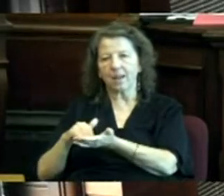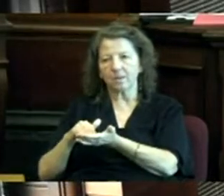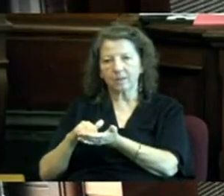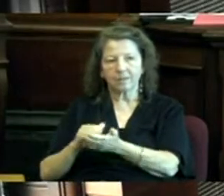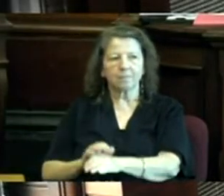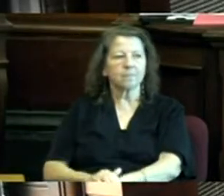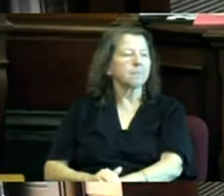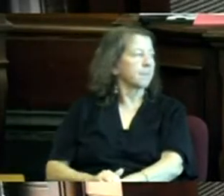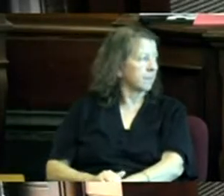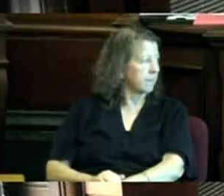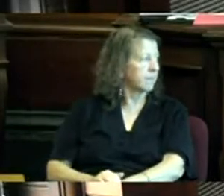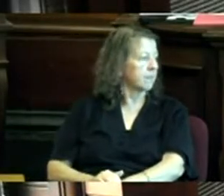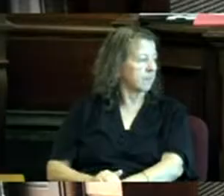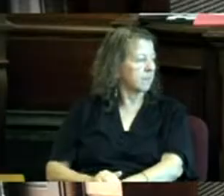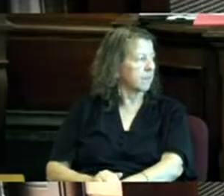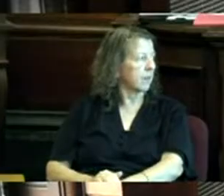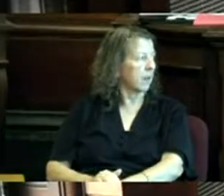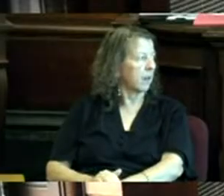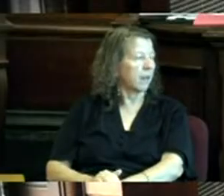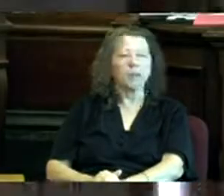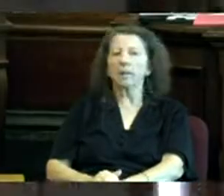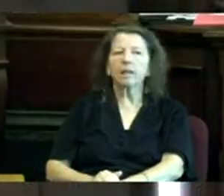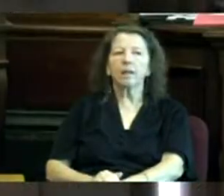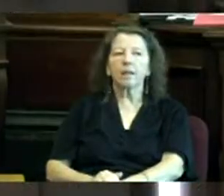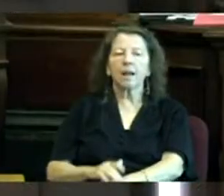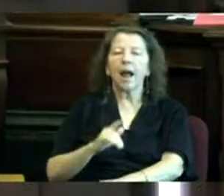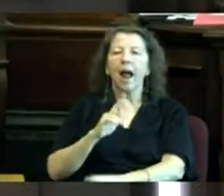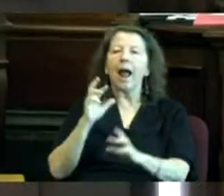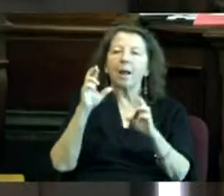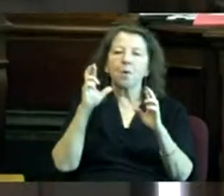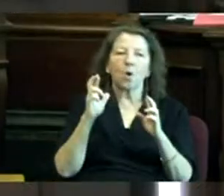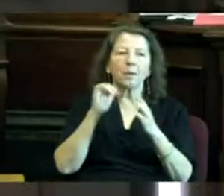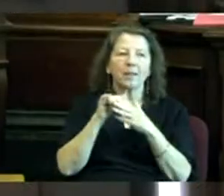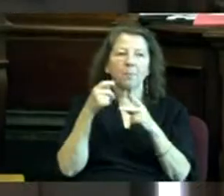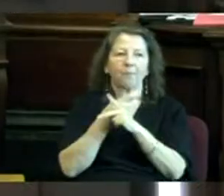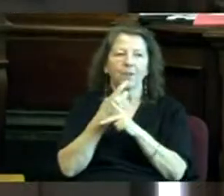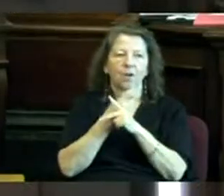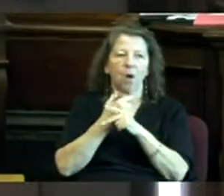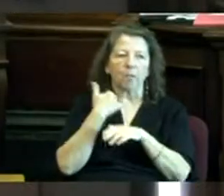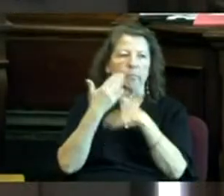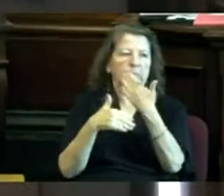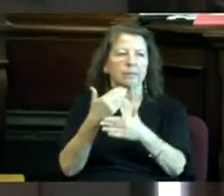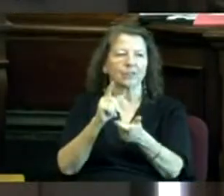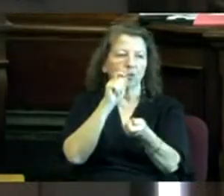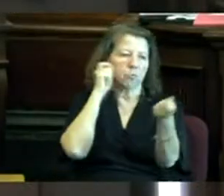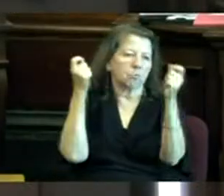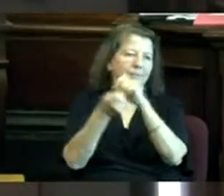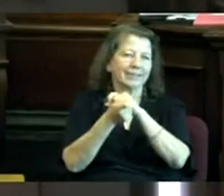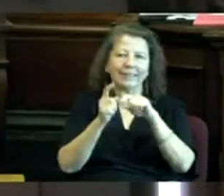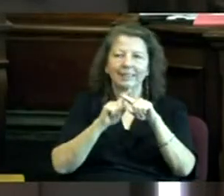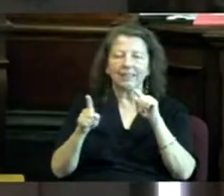dollars. And actually the fireworks show is only like 25 because there's a contingency.